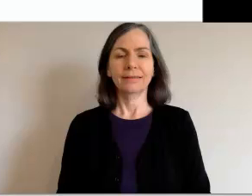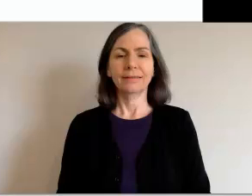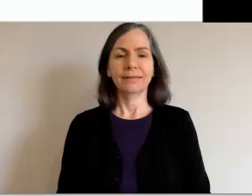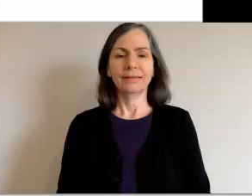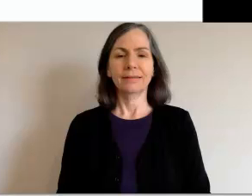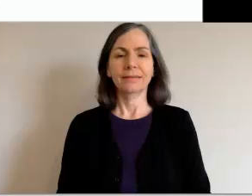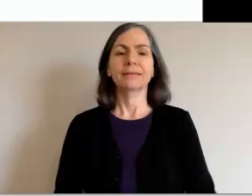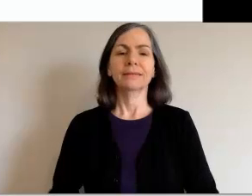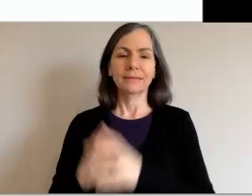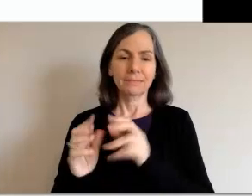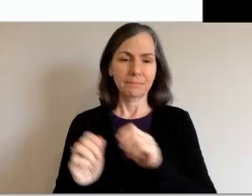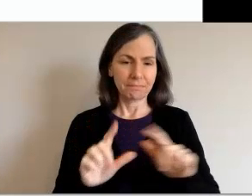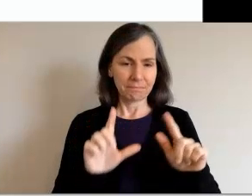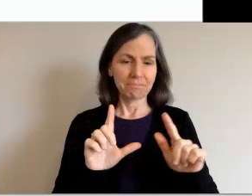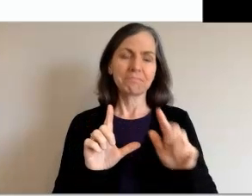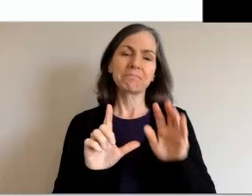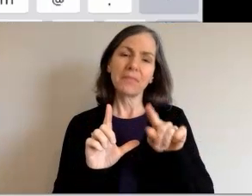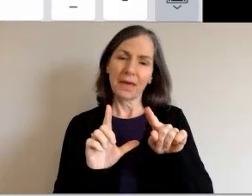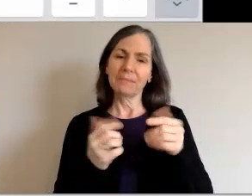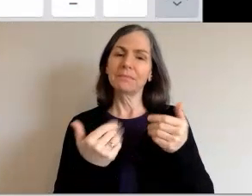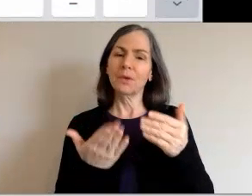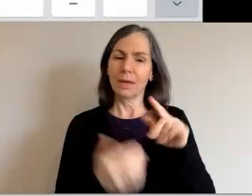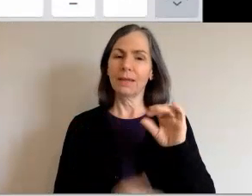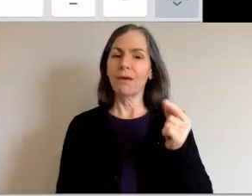Once you get to this page you need to login with your Active Directory,